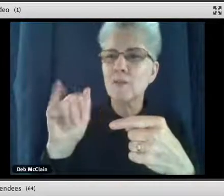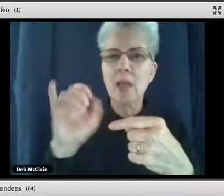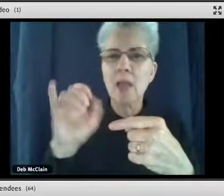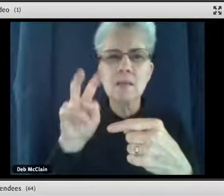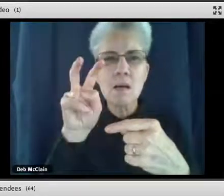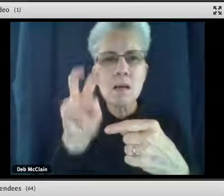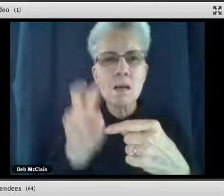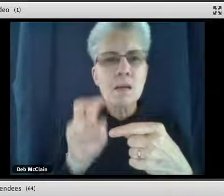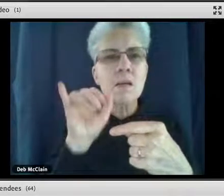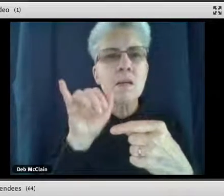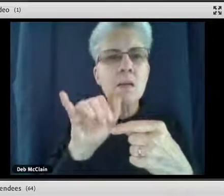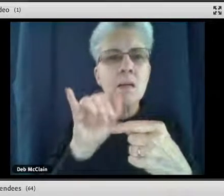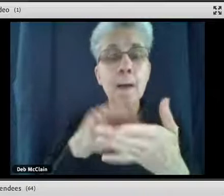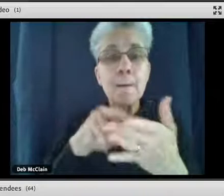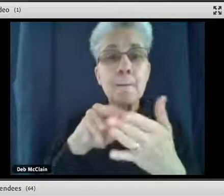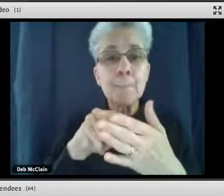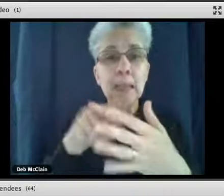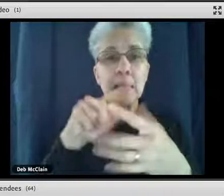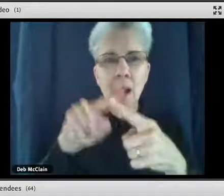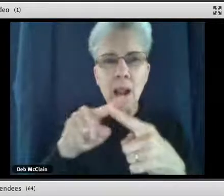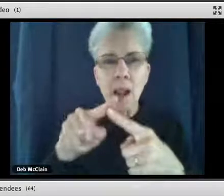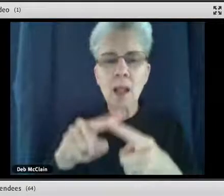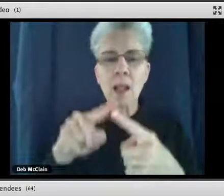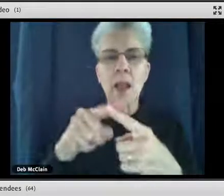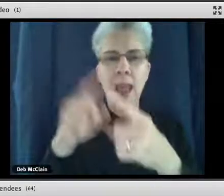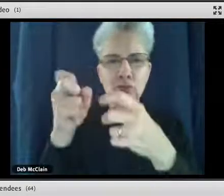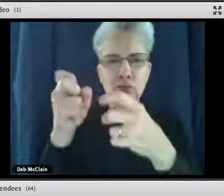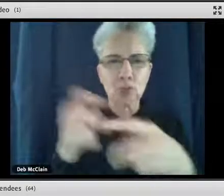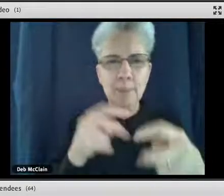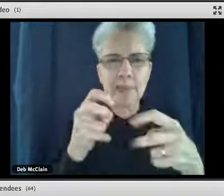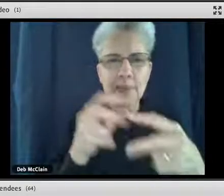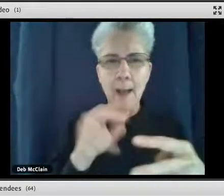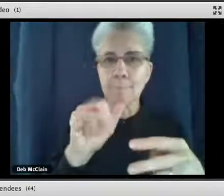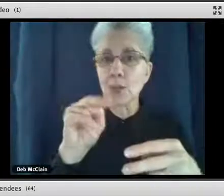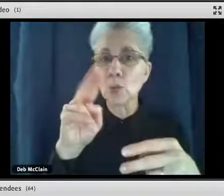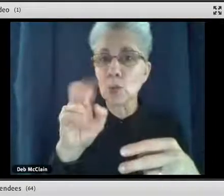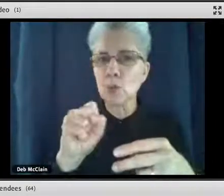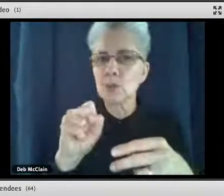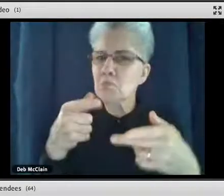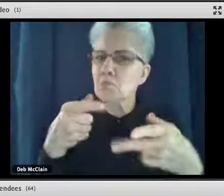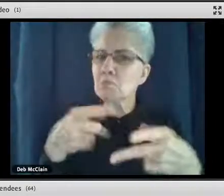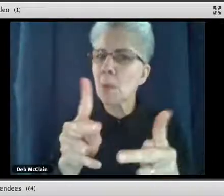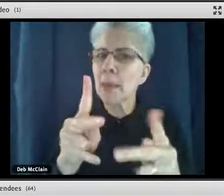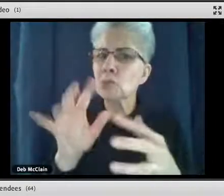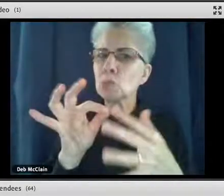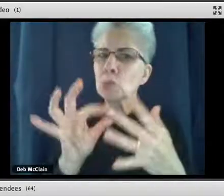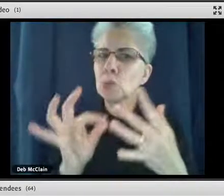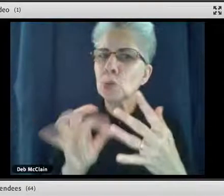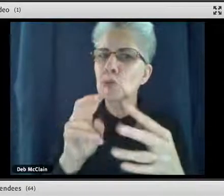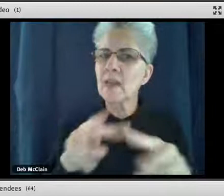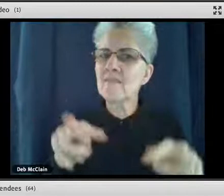where you can actually see the meaning of all this and dropdown menus that allow you to choose the value, okay,